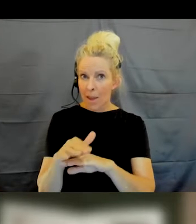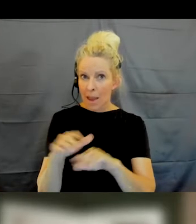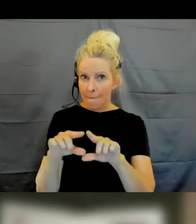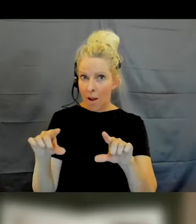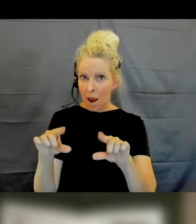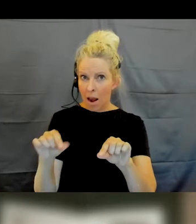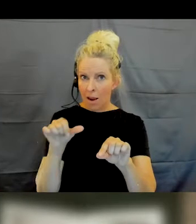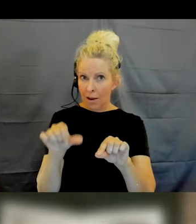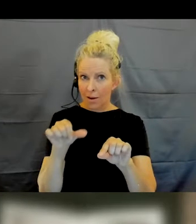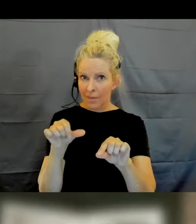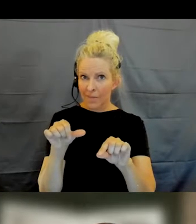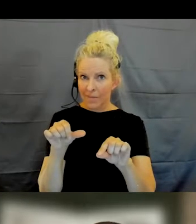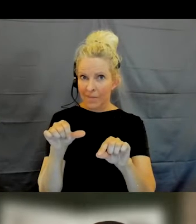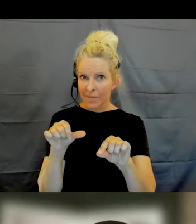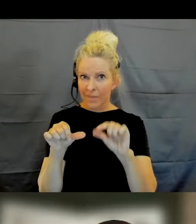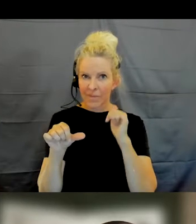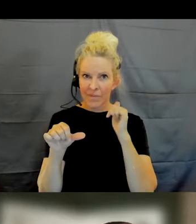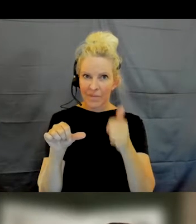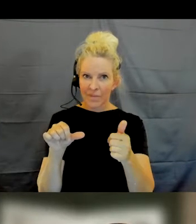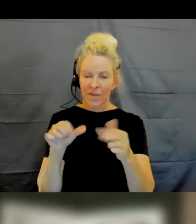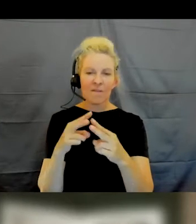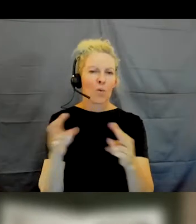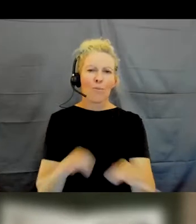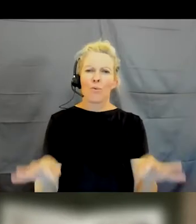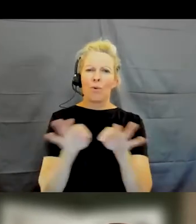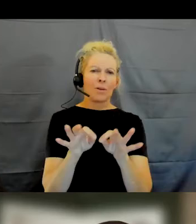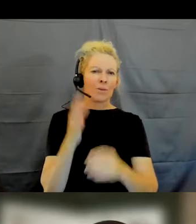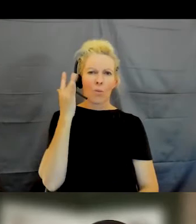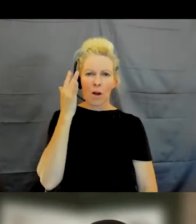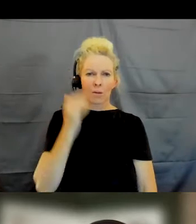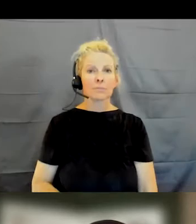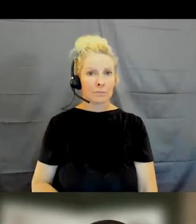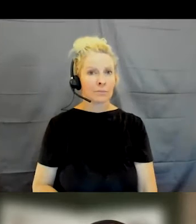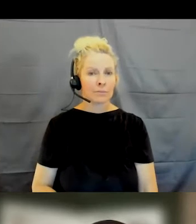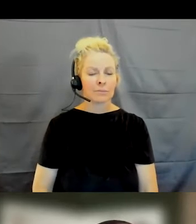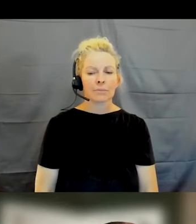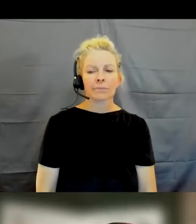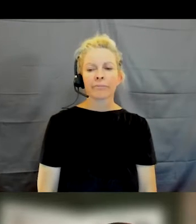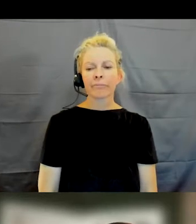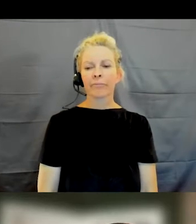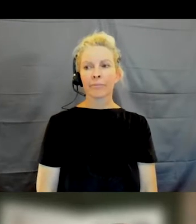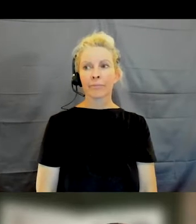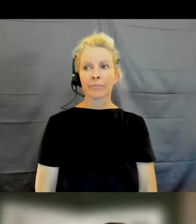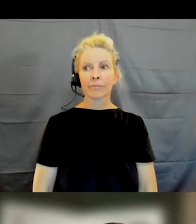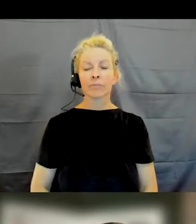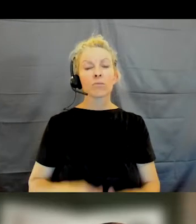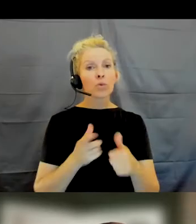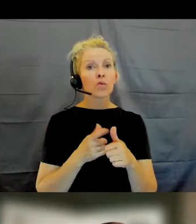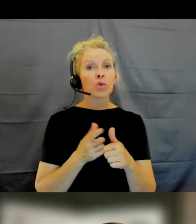I should say, is really important for a couple of reasons. Primarily, it is important to let users